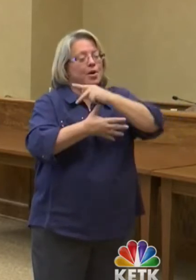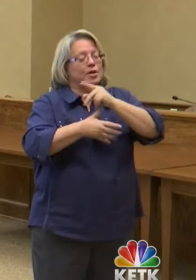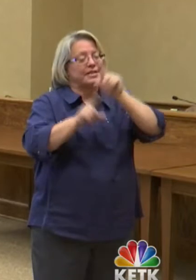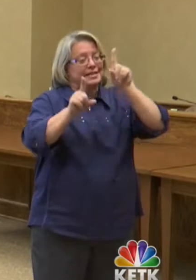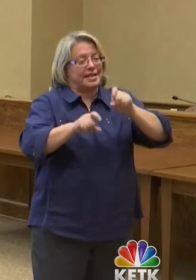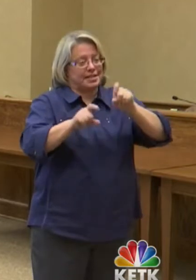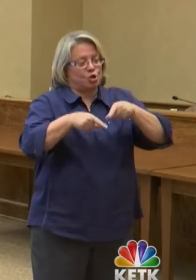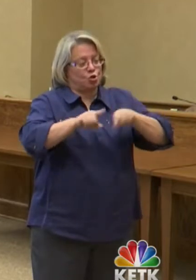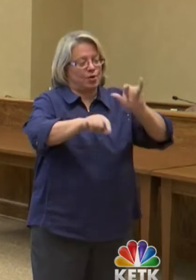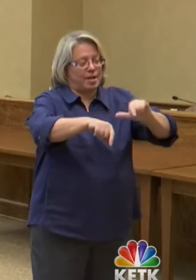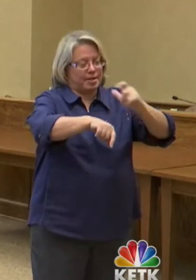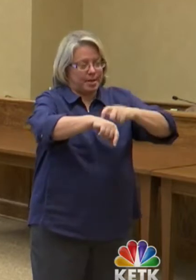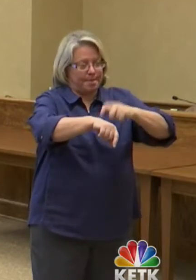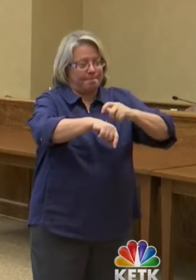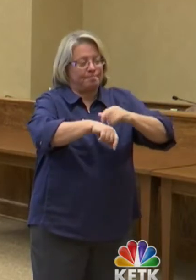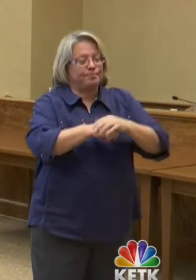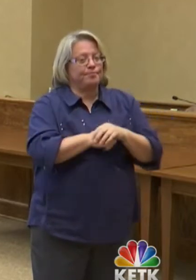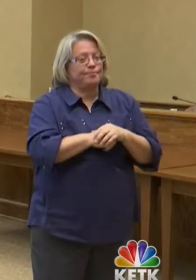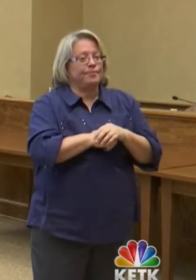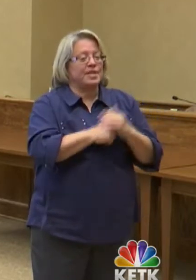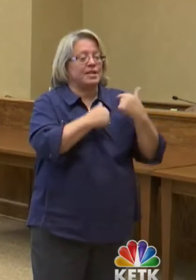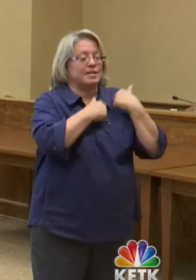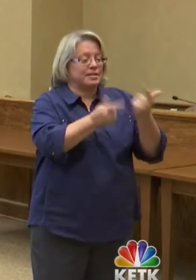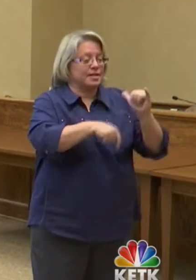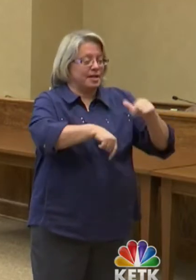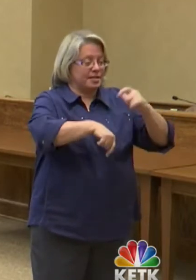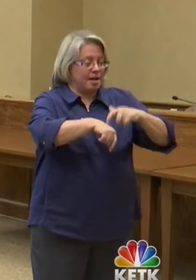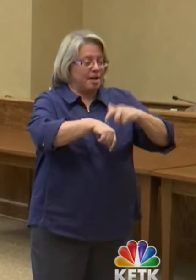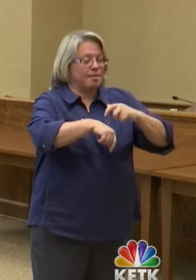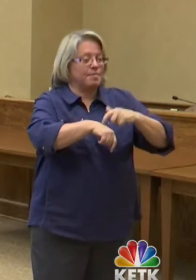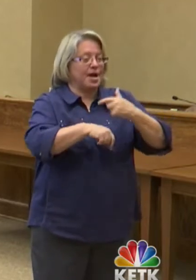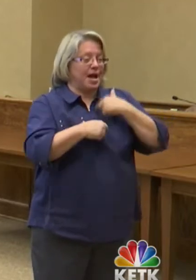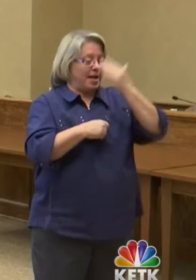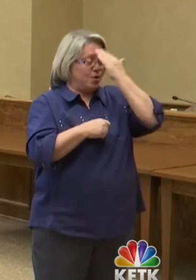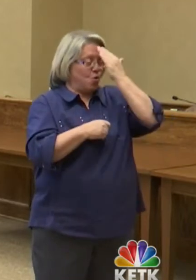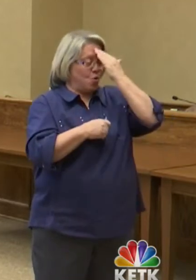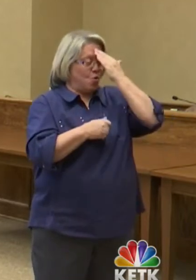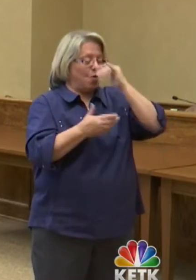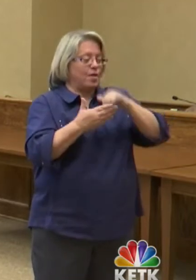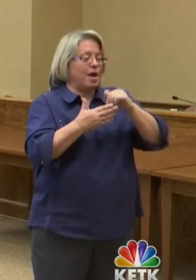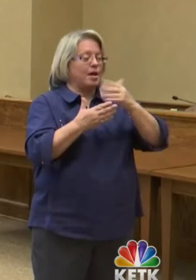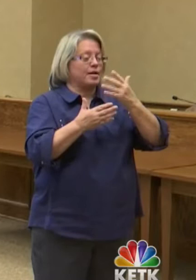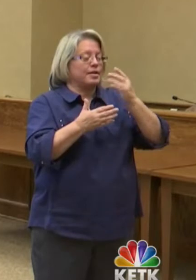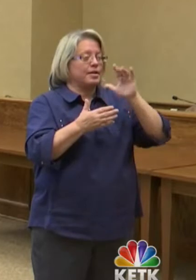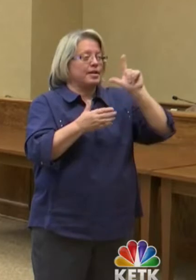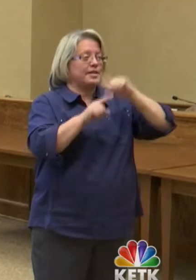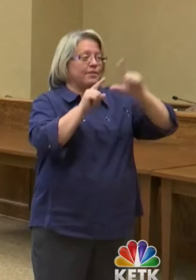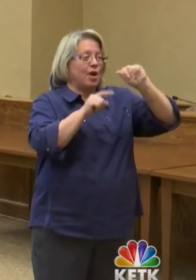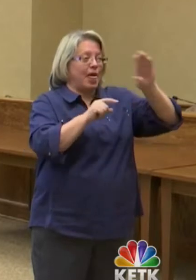IDENTIFIED REPORTED TO PUBLIC HEALTH. THE VAST MAJORITY OF THAT TESTING DURING THAT TIMEFRAME OVER THREE WEEKS BETWEEN MARCH 10 AND APRIL 1 REPRESENTED THE REGION'S PRIMARY SOURCE OF